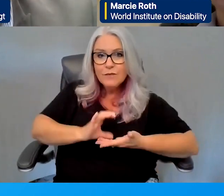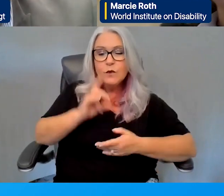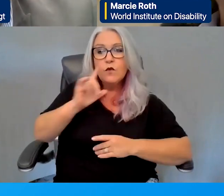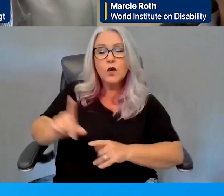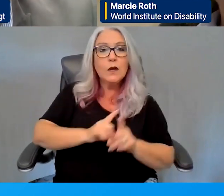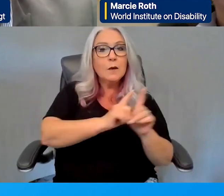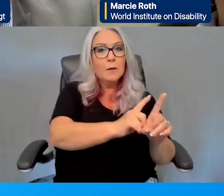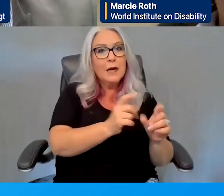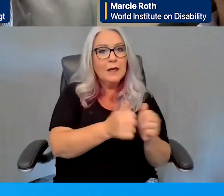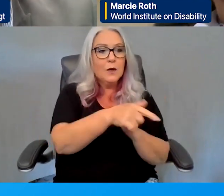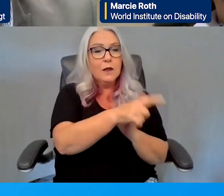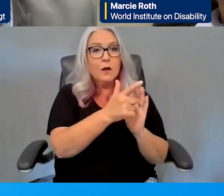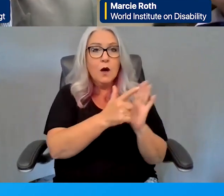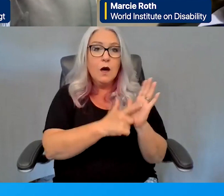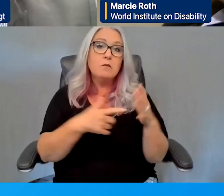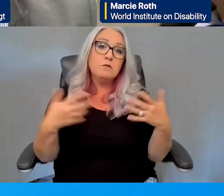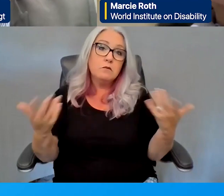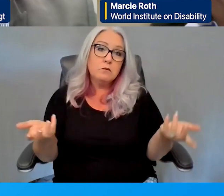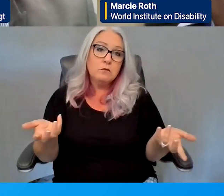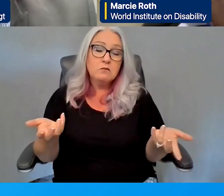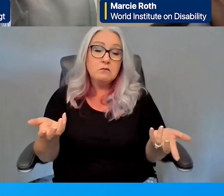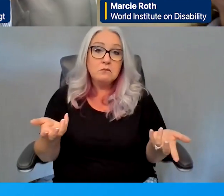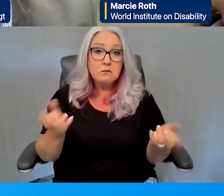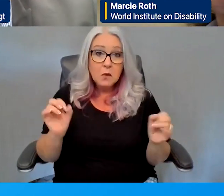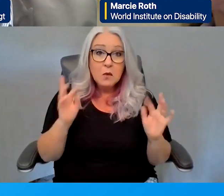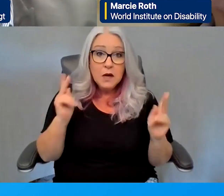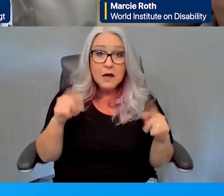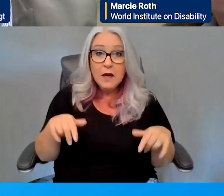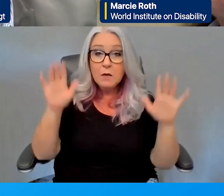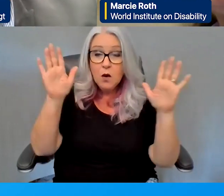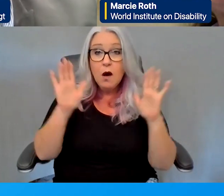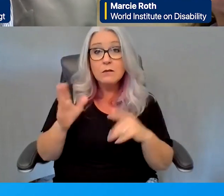law. Yeah. Surely it would be great if there were more funds